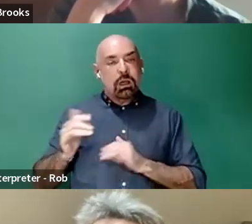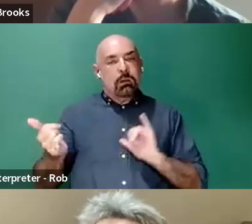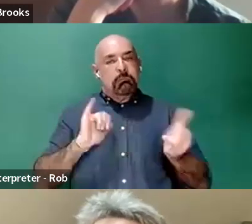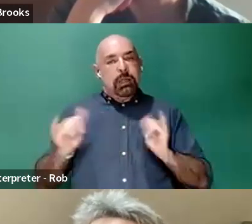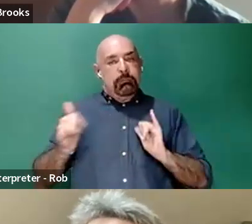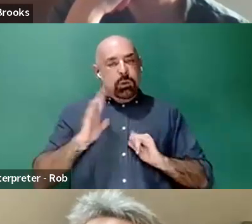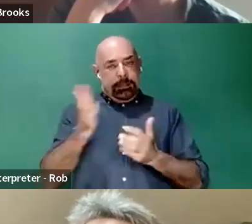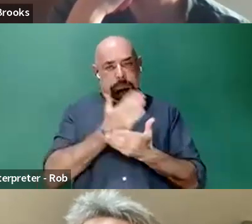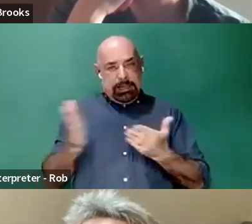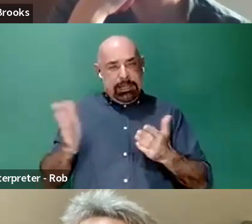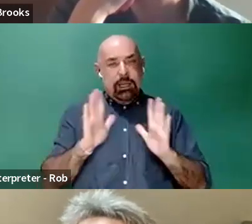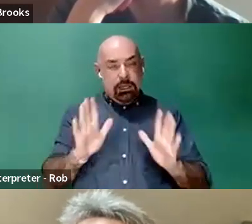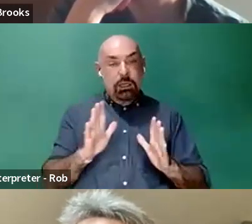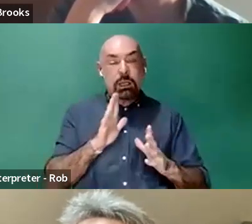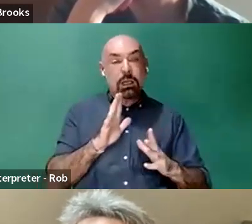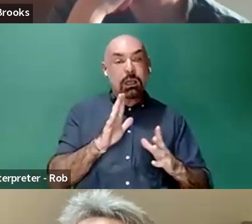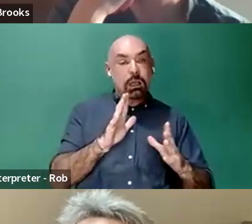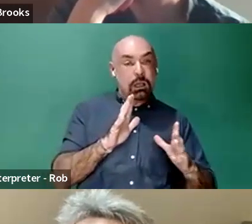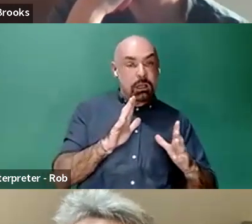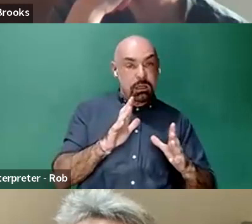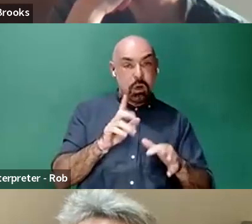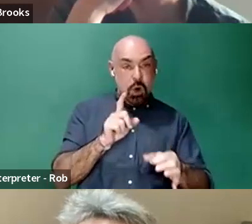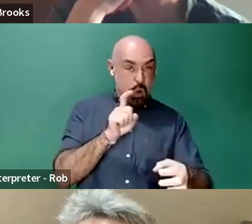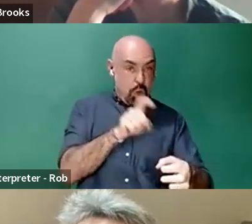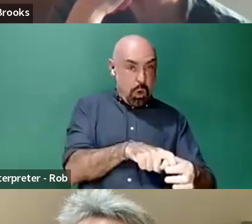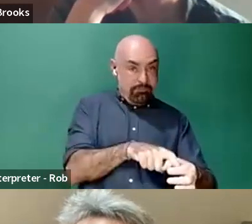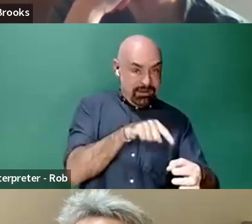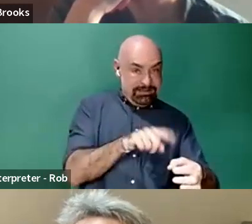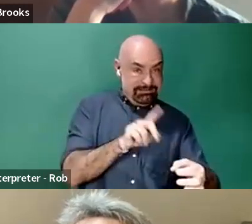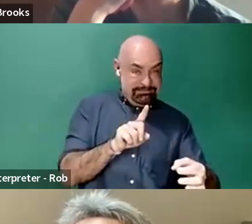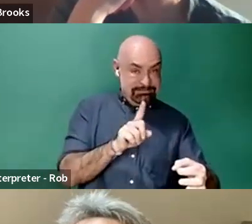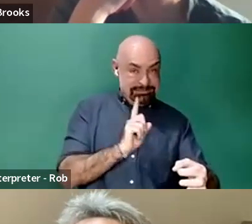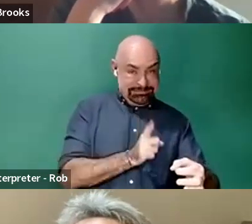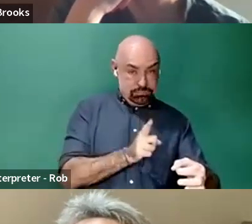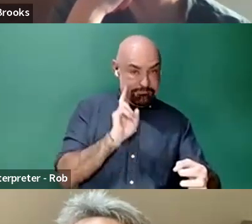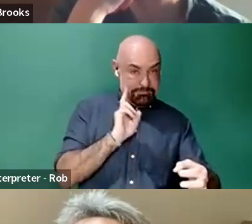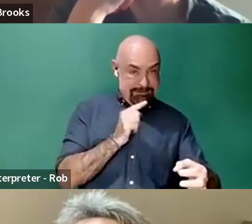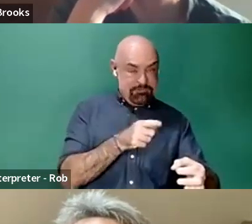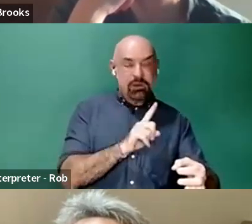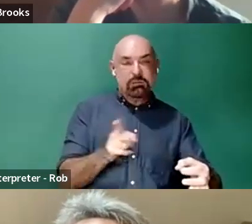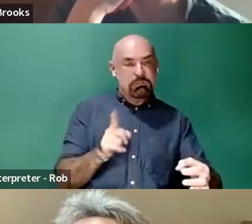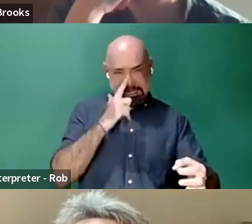of we say considerations for Qualified Teacher the Deaf, but that doesn't mean that it cannot be accessed by anybody else.